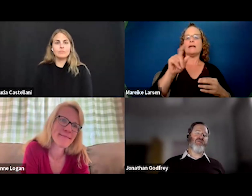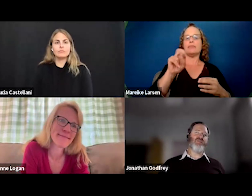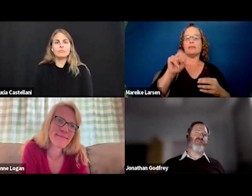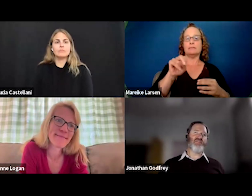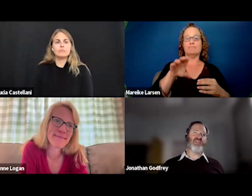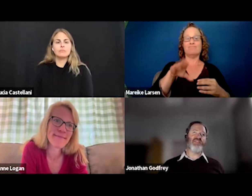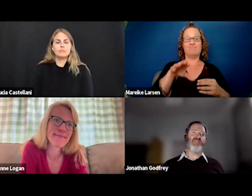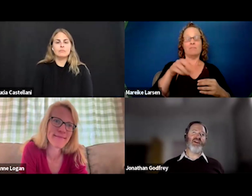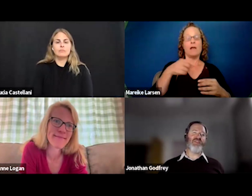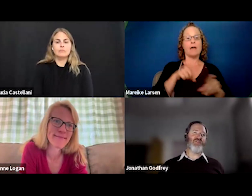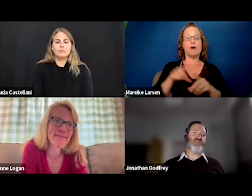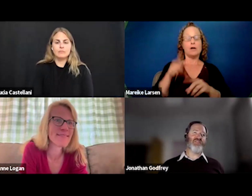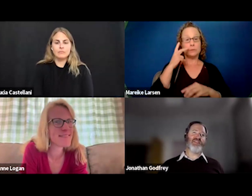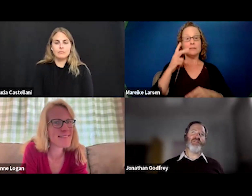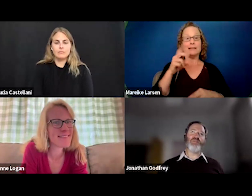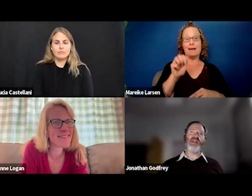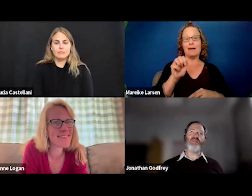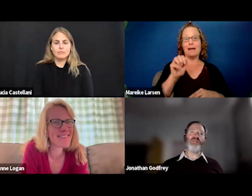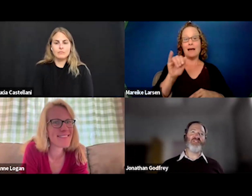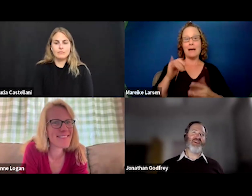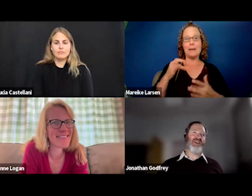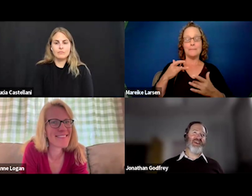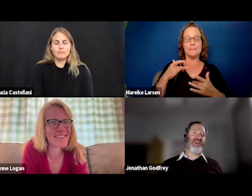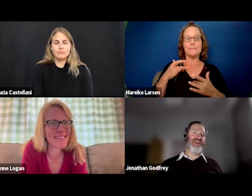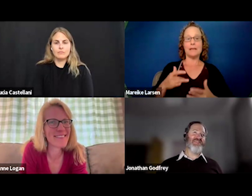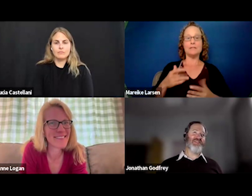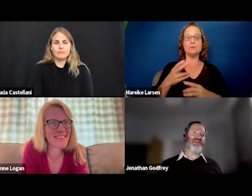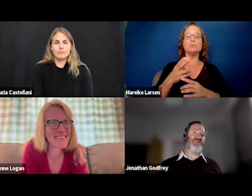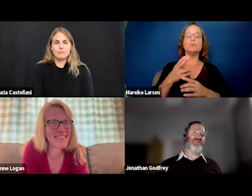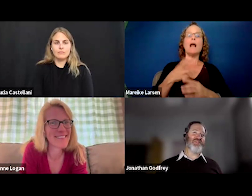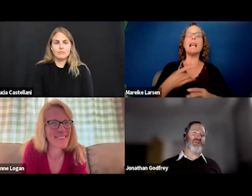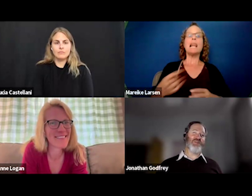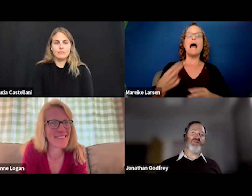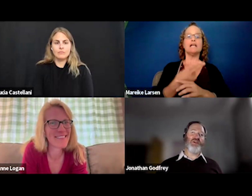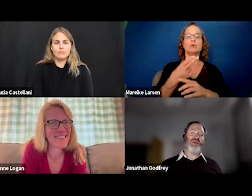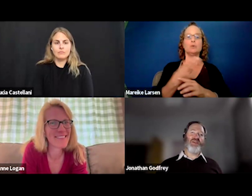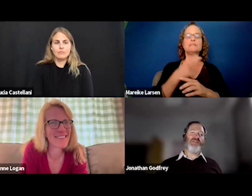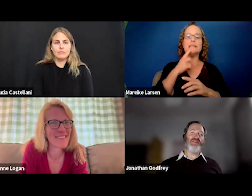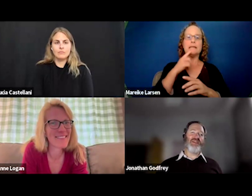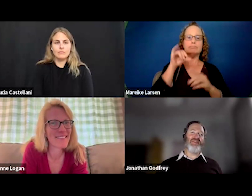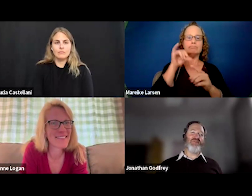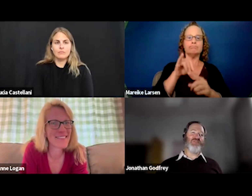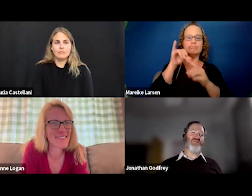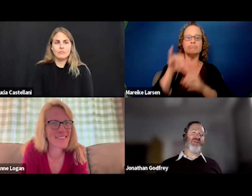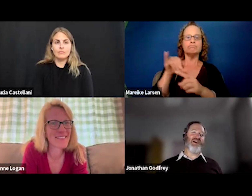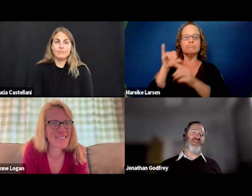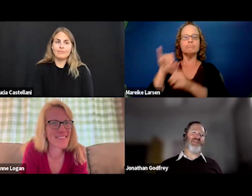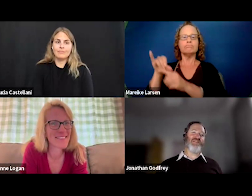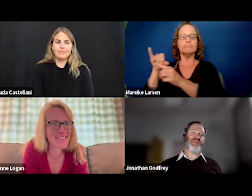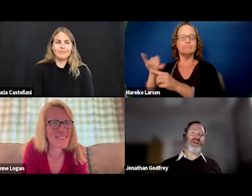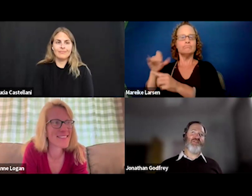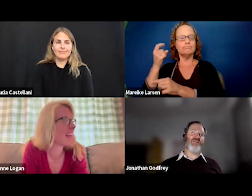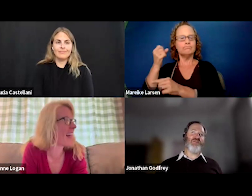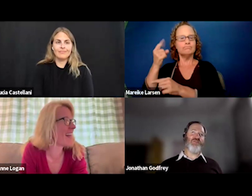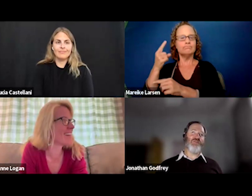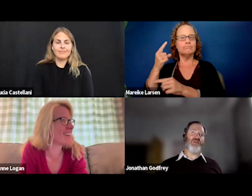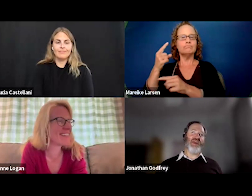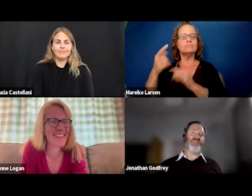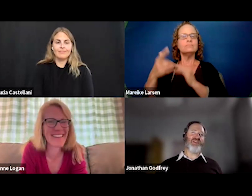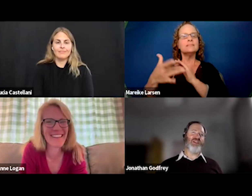does seem to using technical language at times. So, you get given some guidance, and you actually